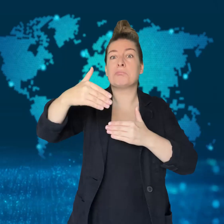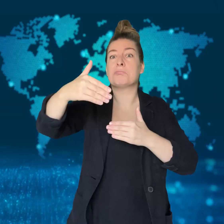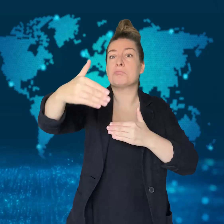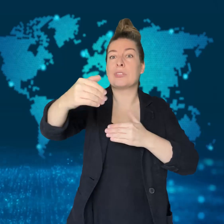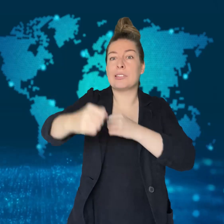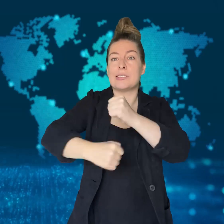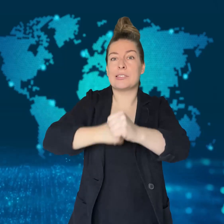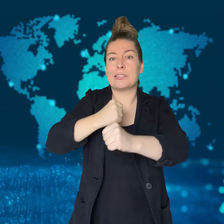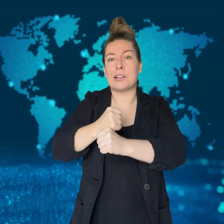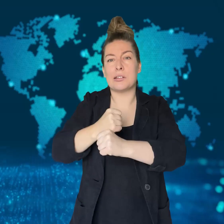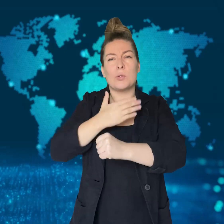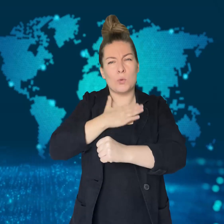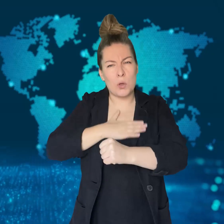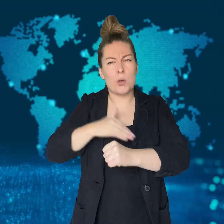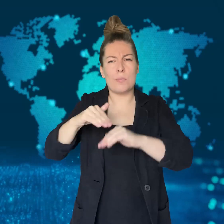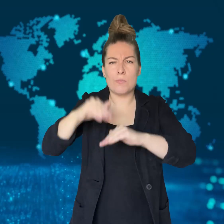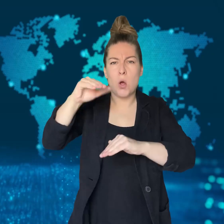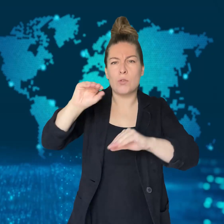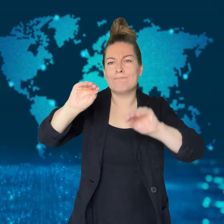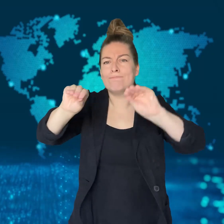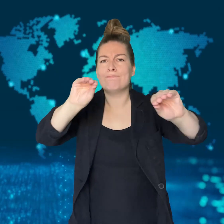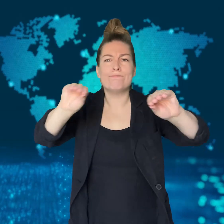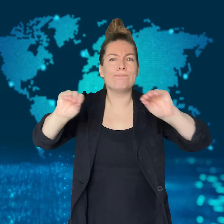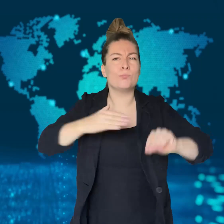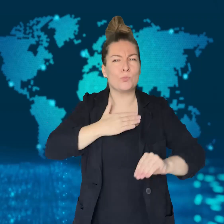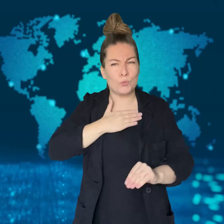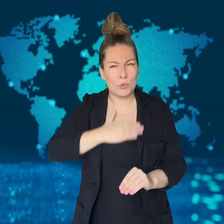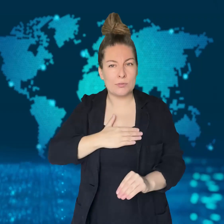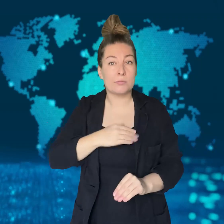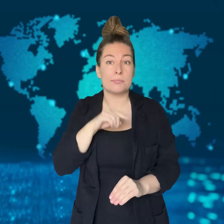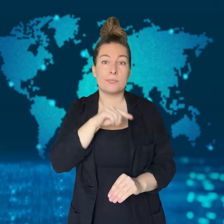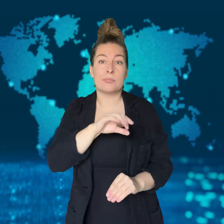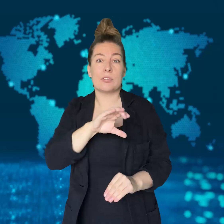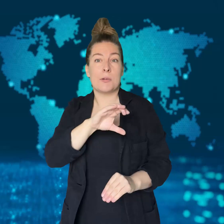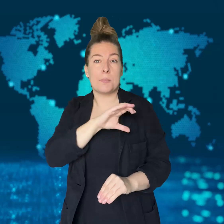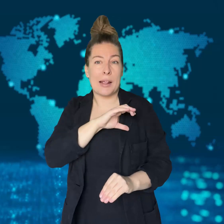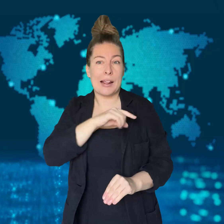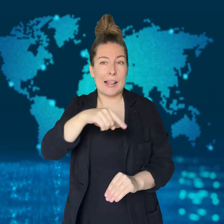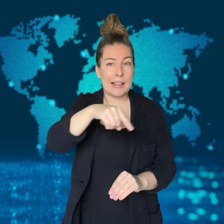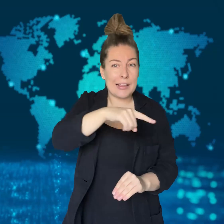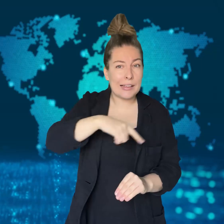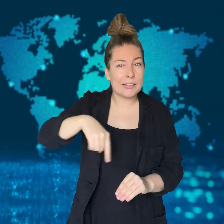The police force will continue to study how police